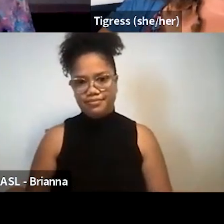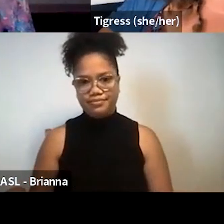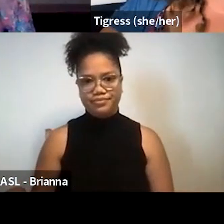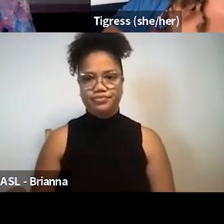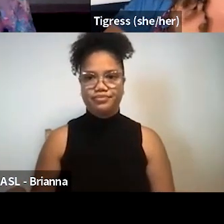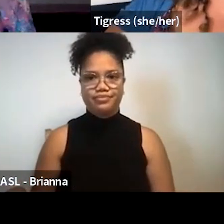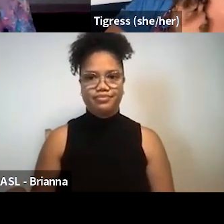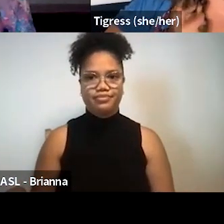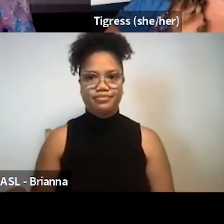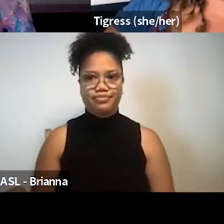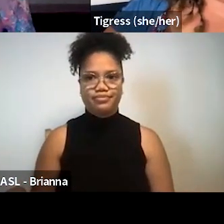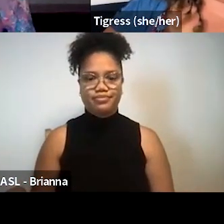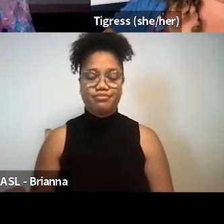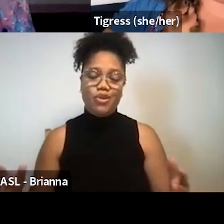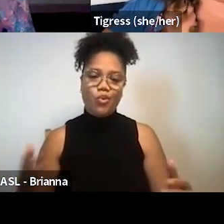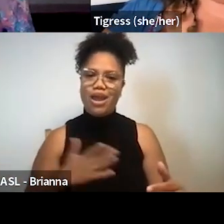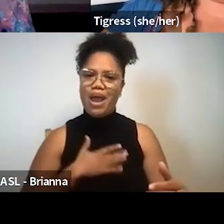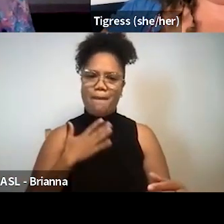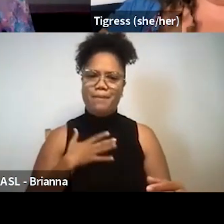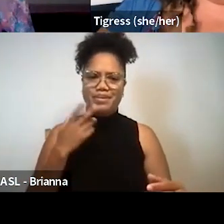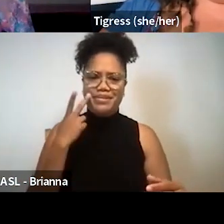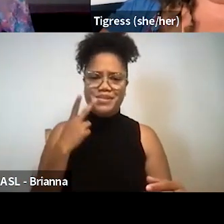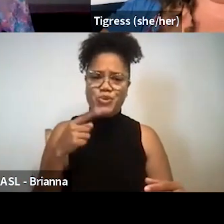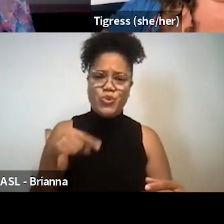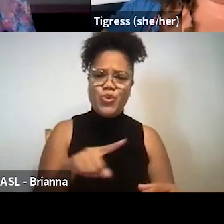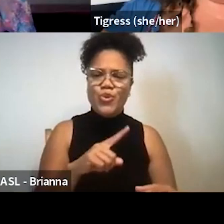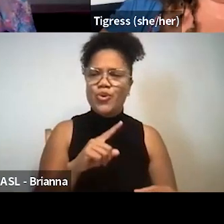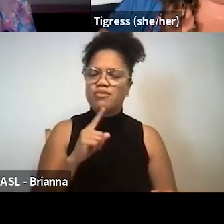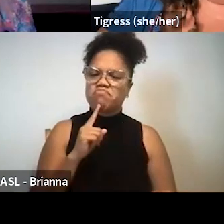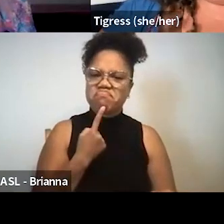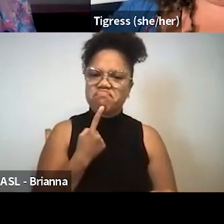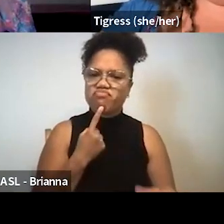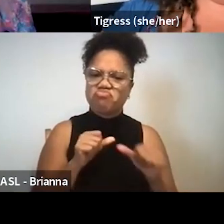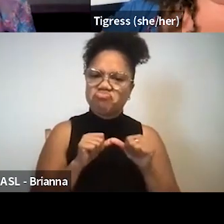we're really glad to see how resolute you all have been so far about like if,